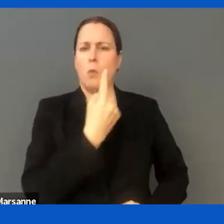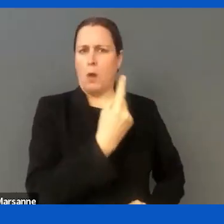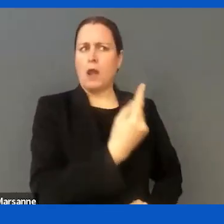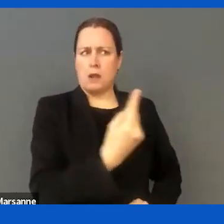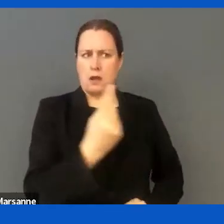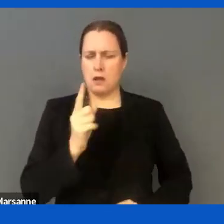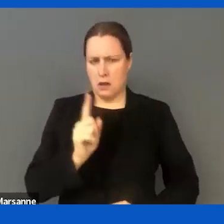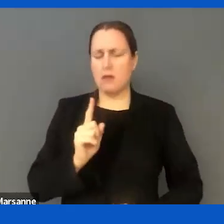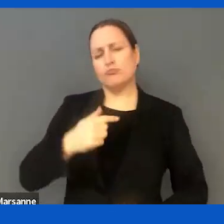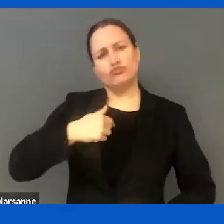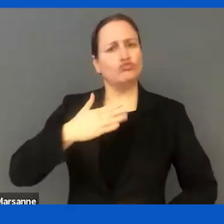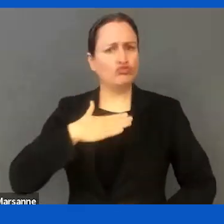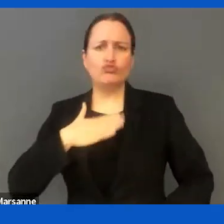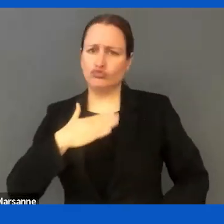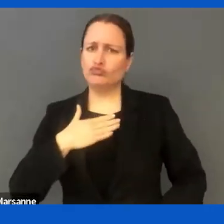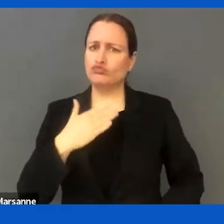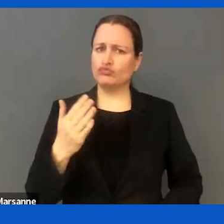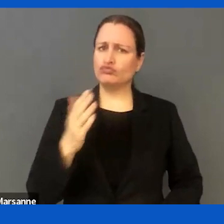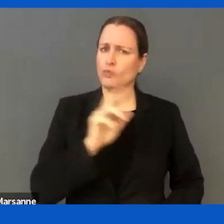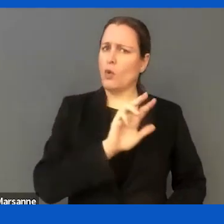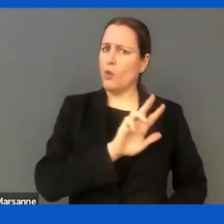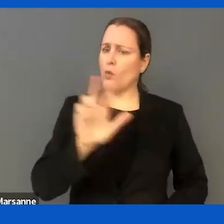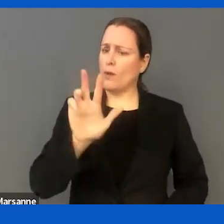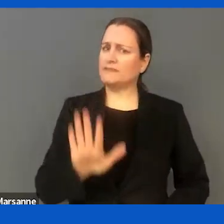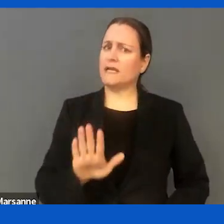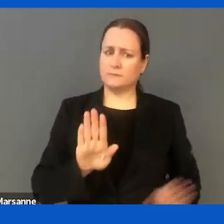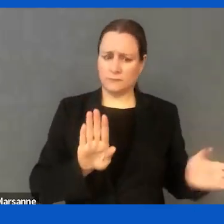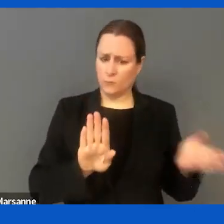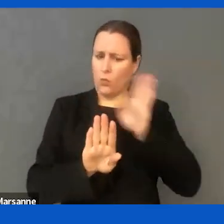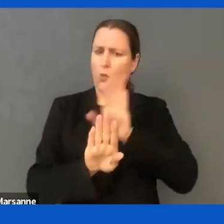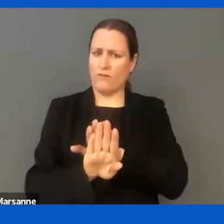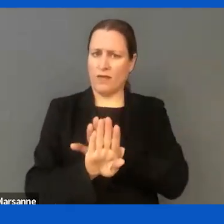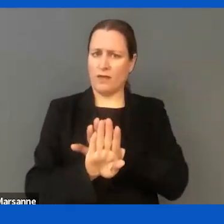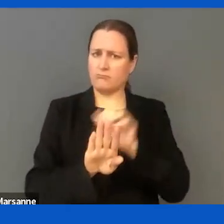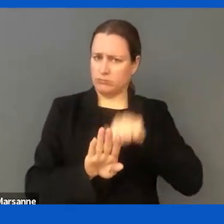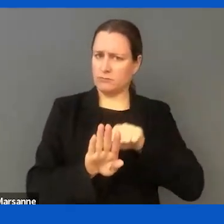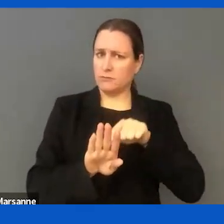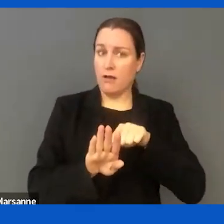for a number of people with disabilities. This is a quote. This is how people can sometimes